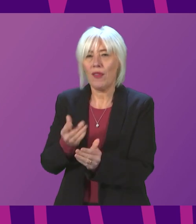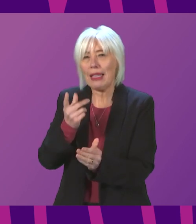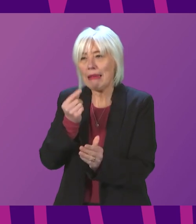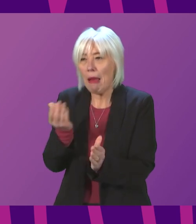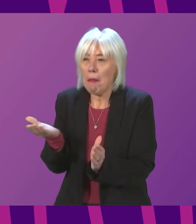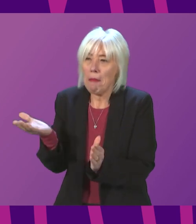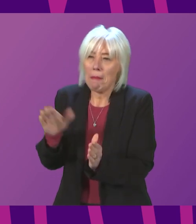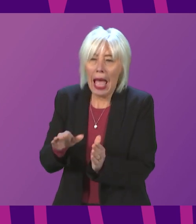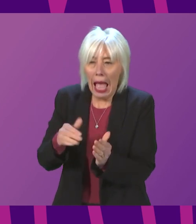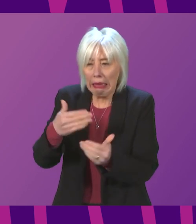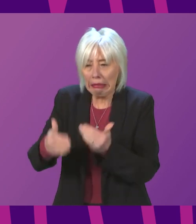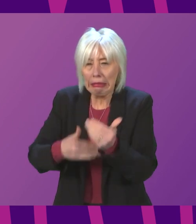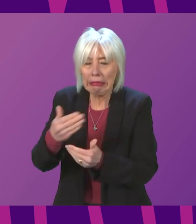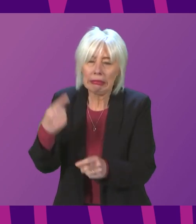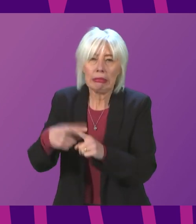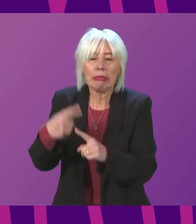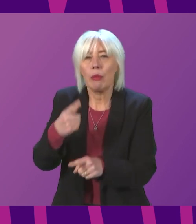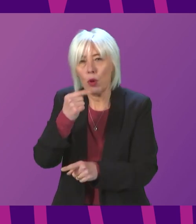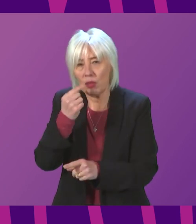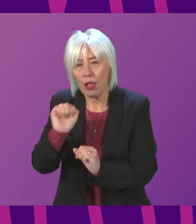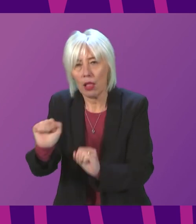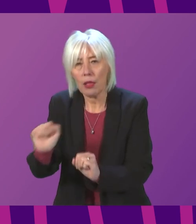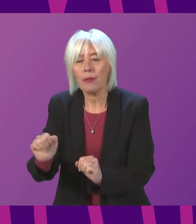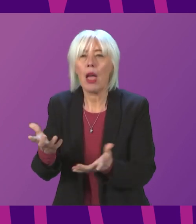return to something that is more like normal as quickly as possible.